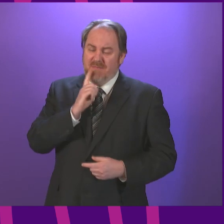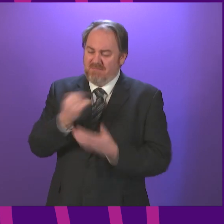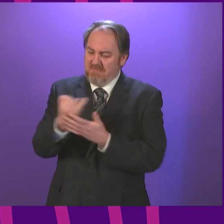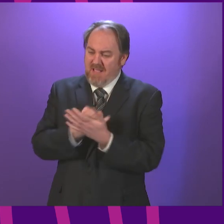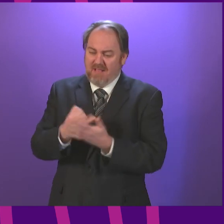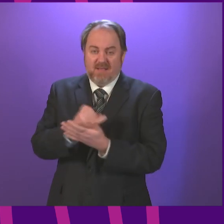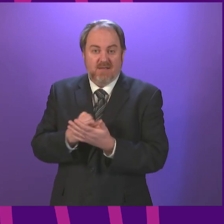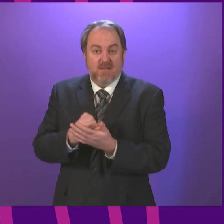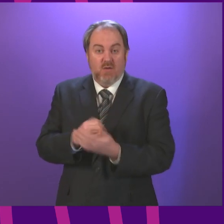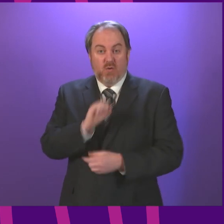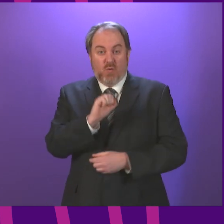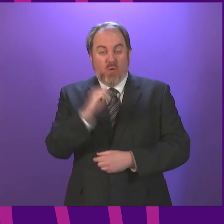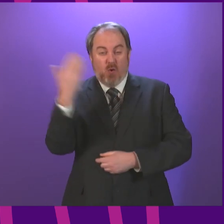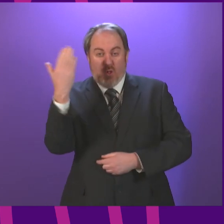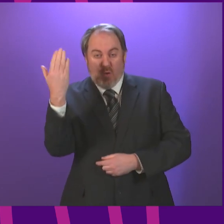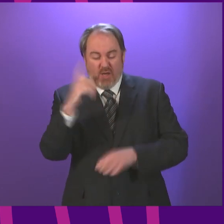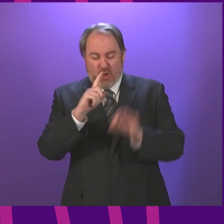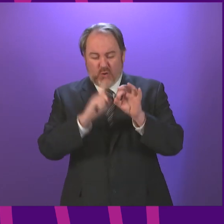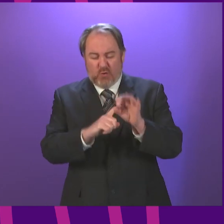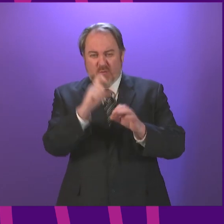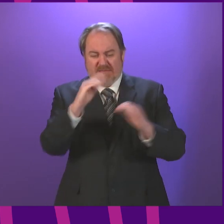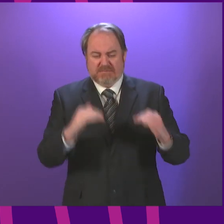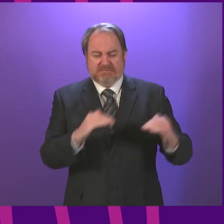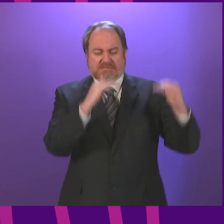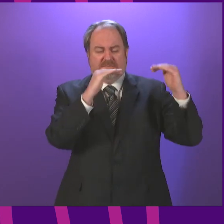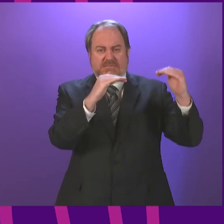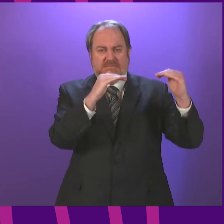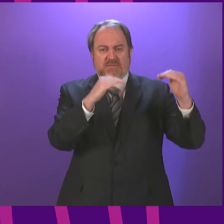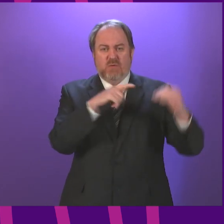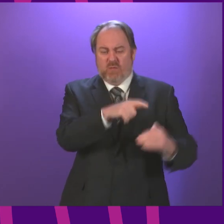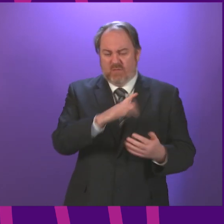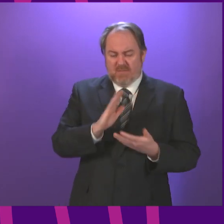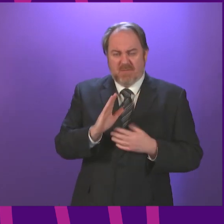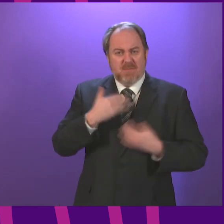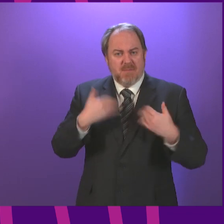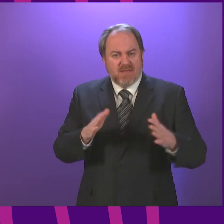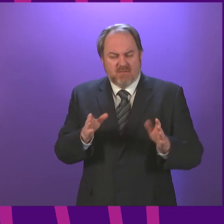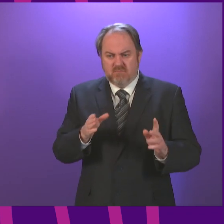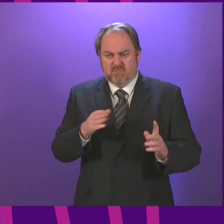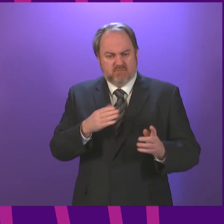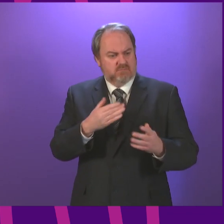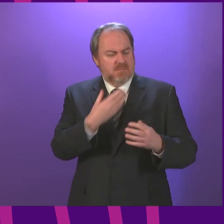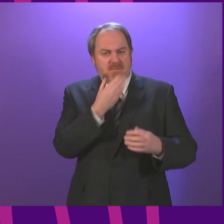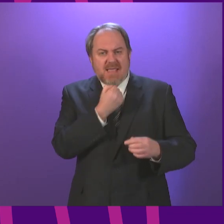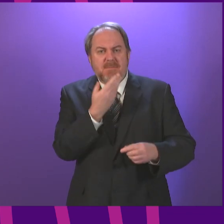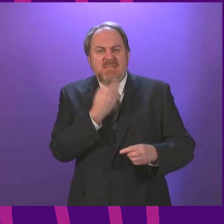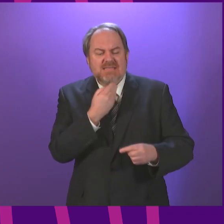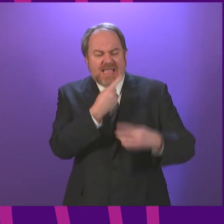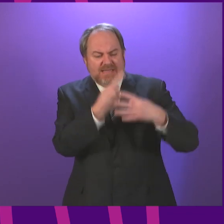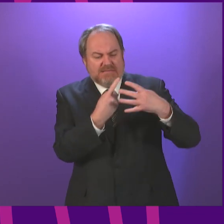her Government is responsible for leaking a complainant’s name to Salmond’s team, yet nobody has been sacked or even reprimanded.